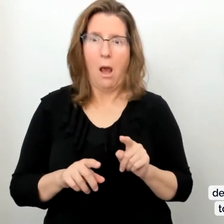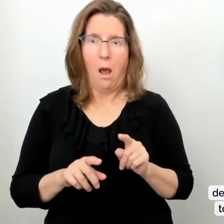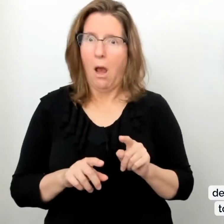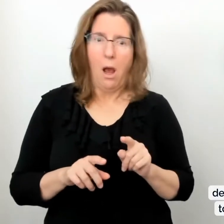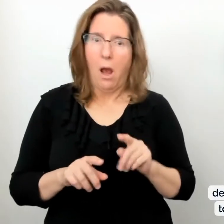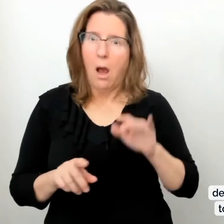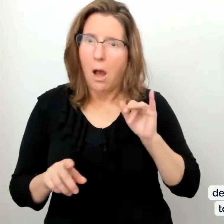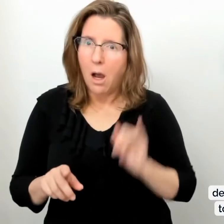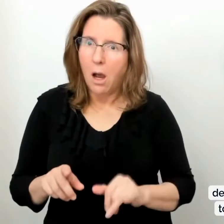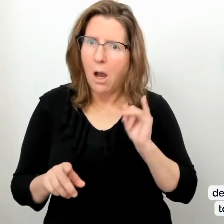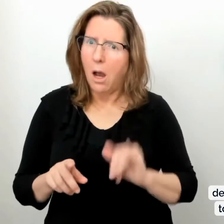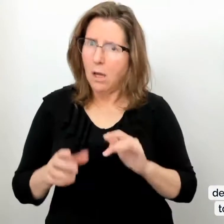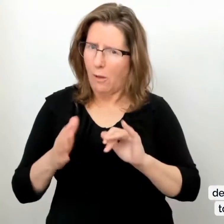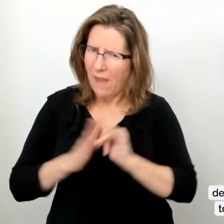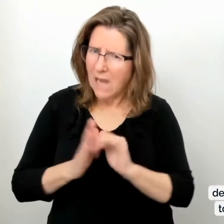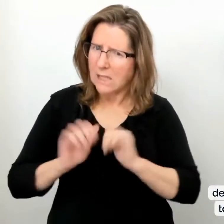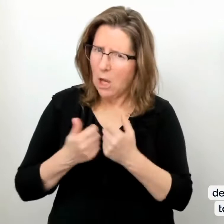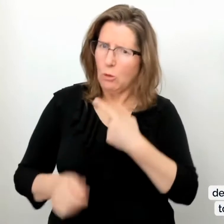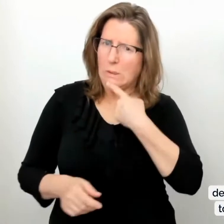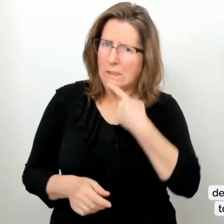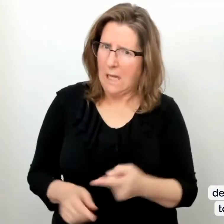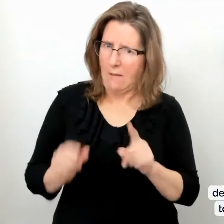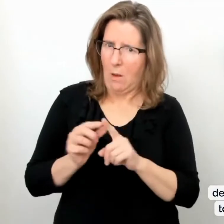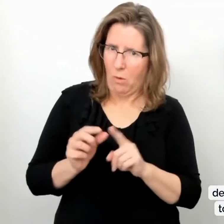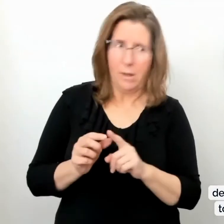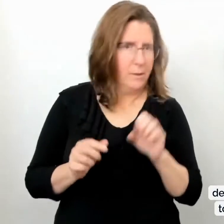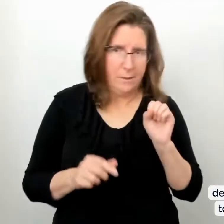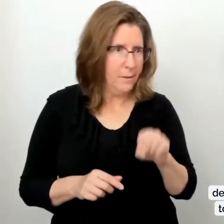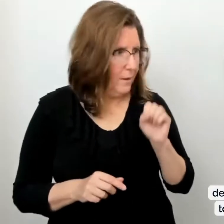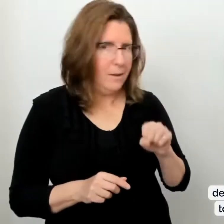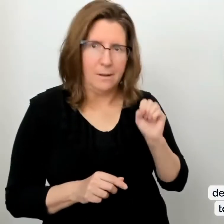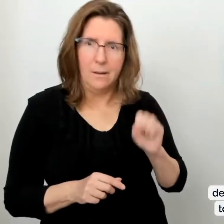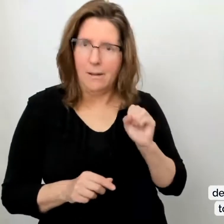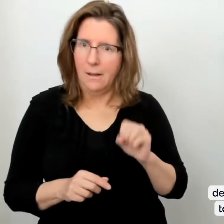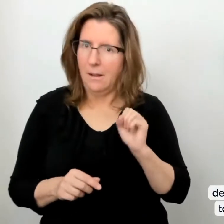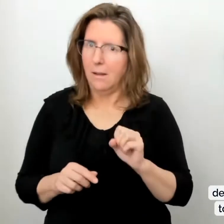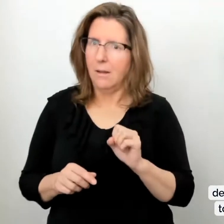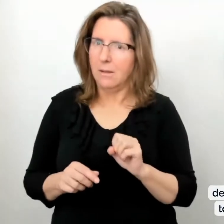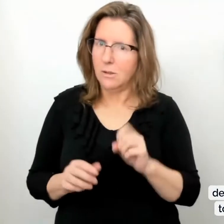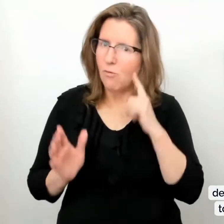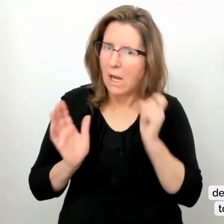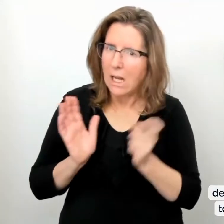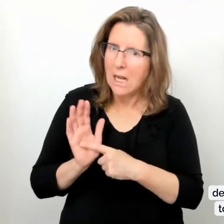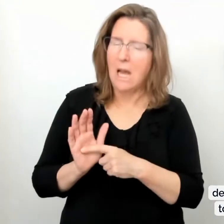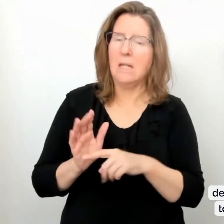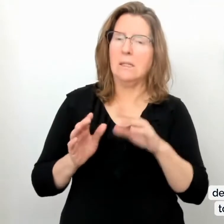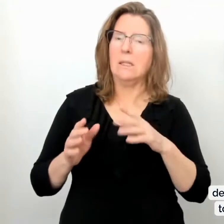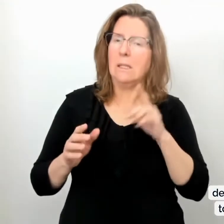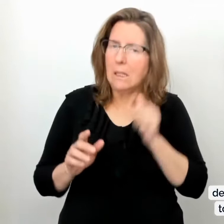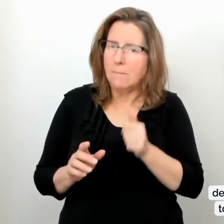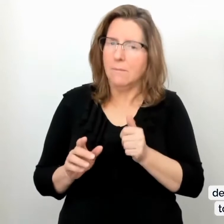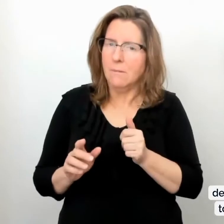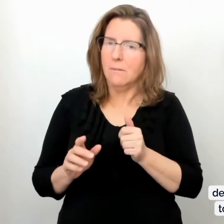it began to recognize his speech, in part because his pronunciation became clearer.